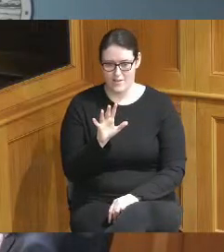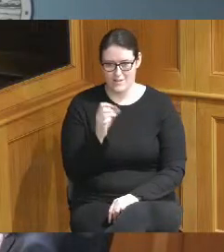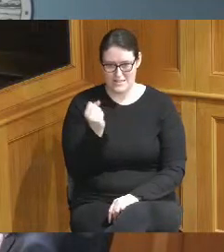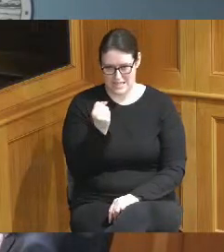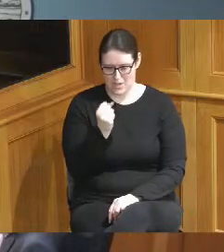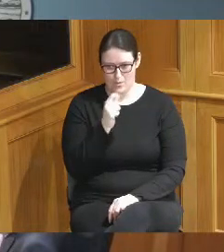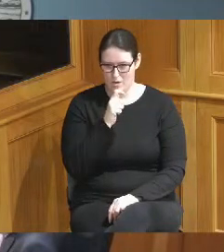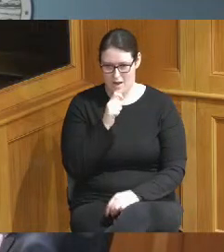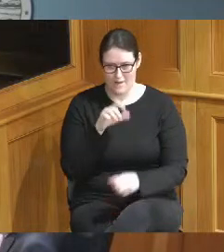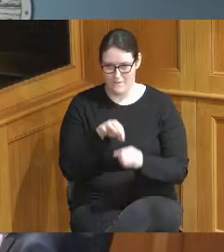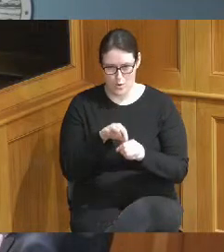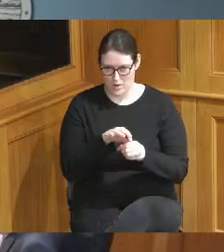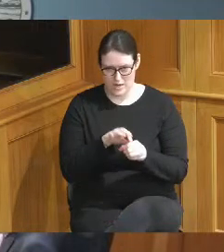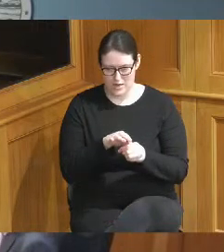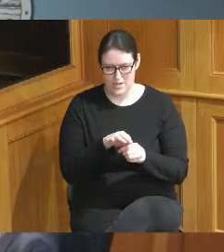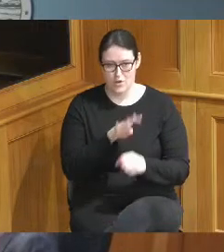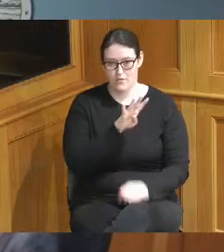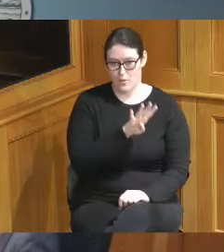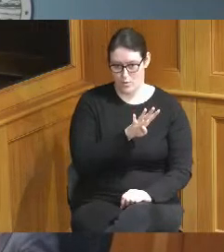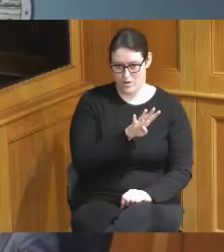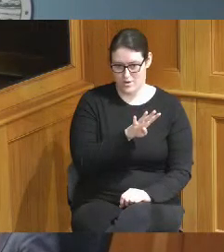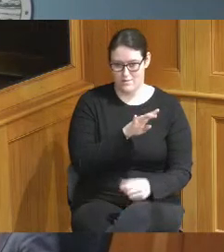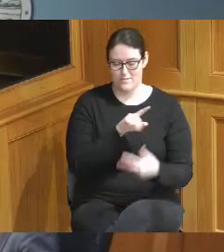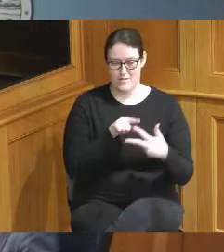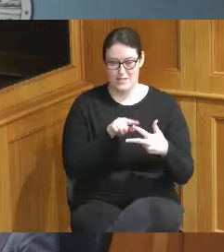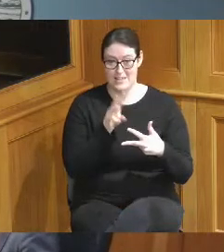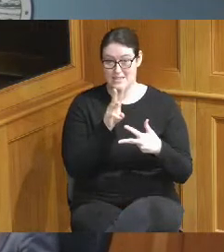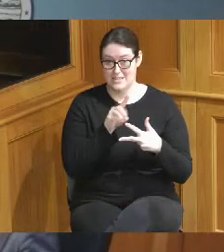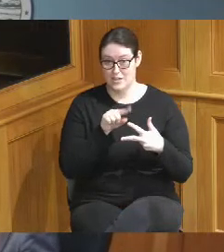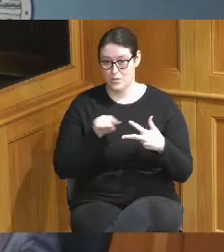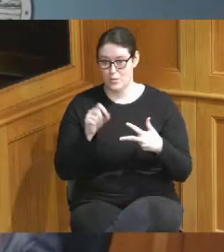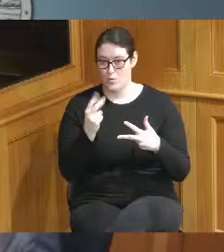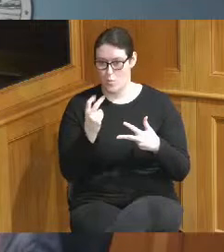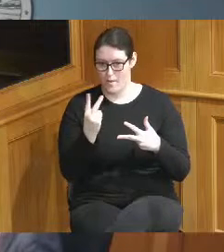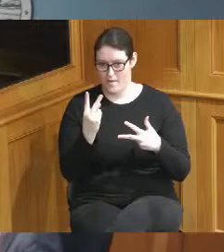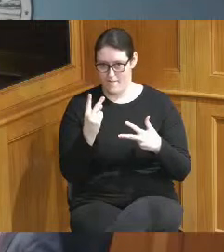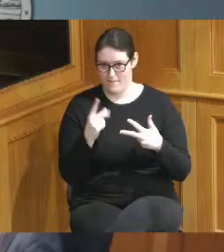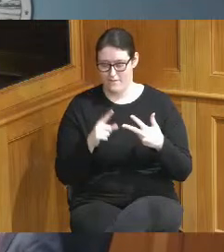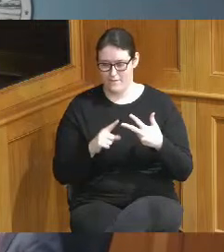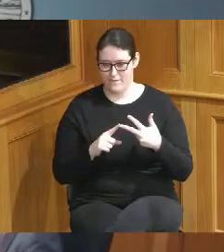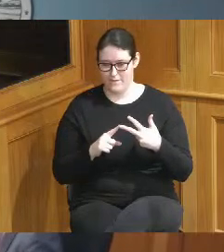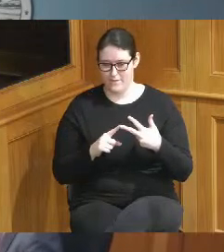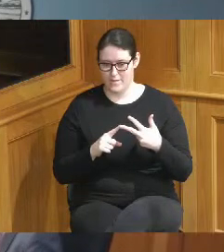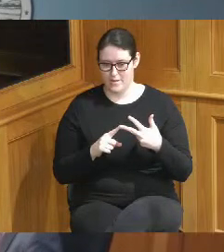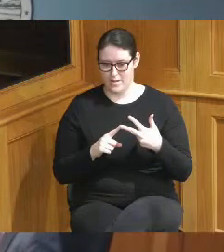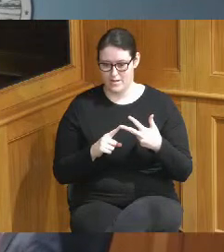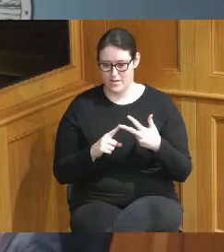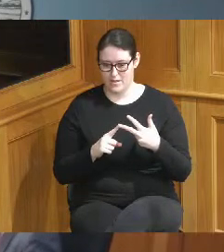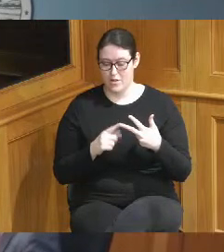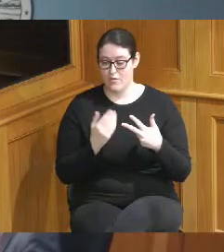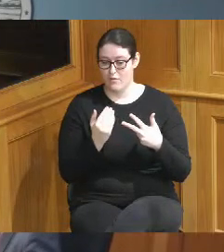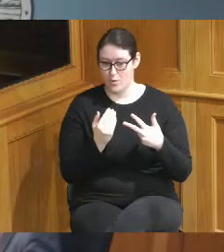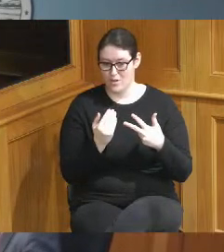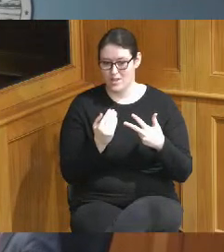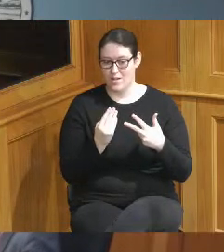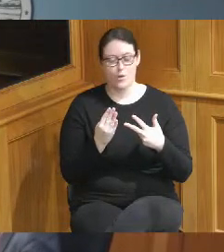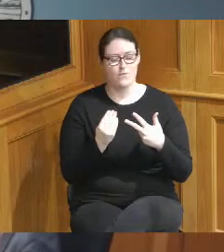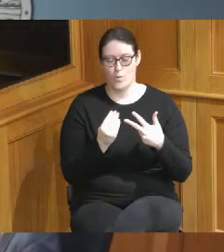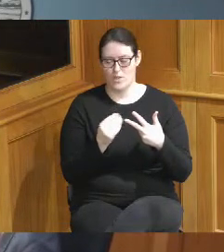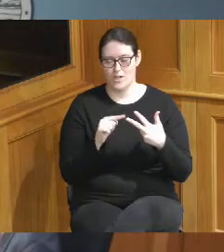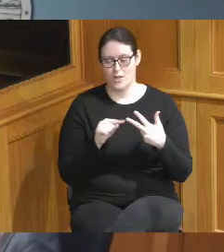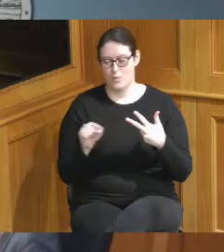that we have these wraparound services I think is really good so thank you I will have on item 13 I